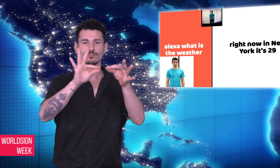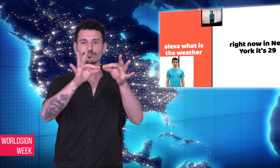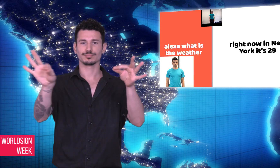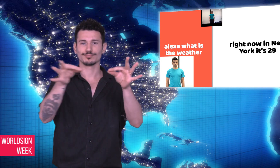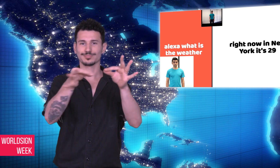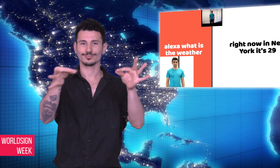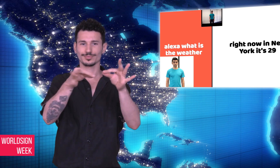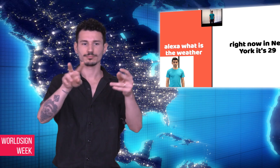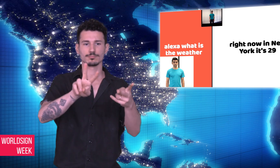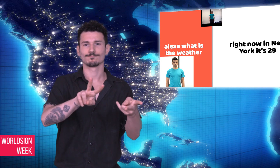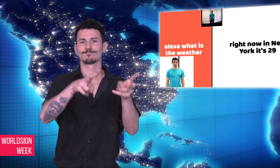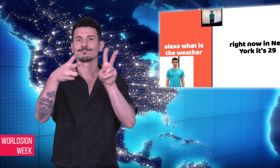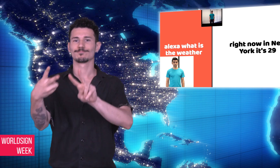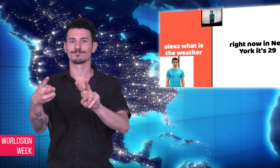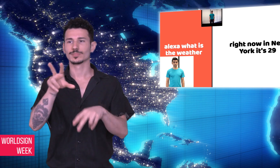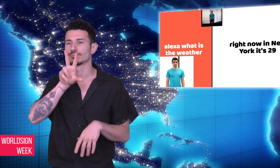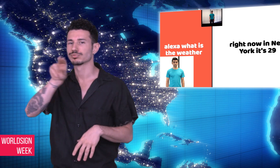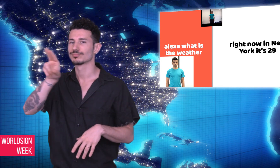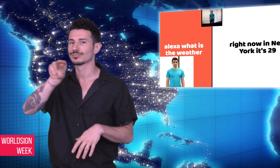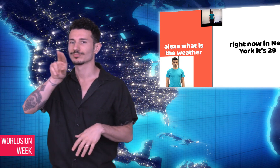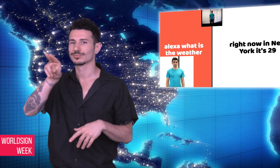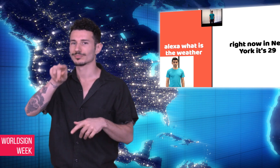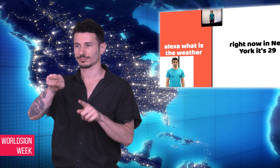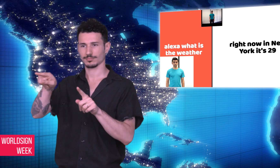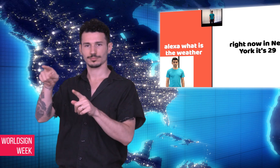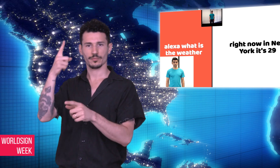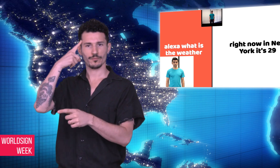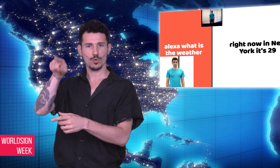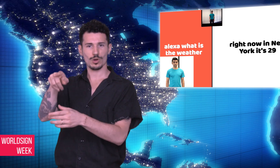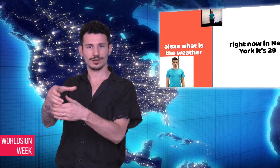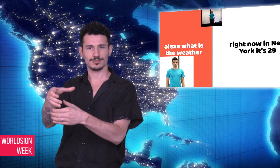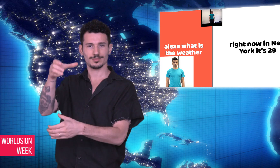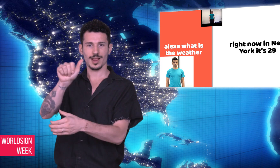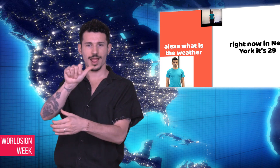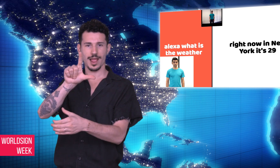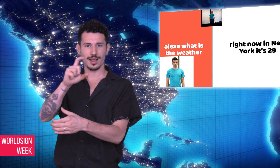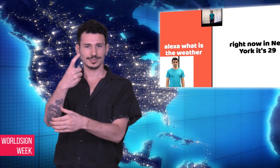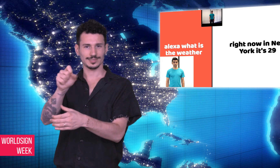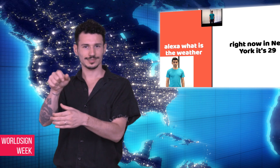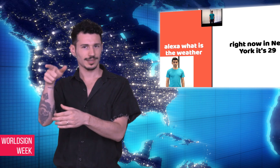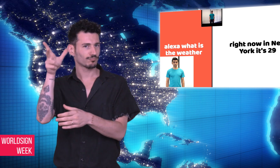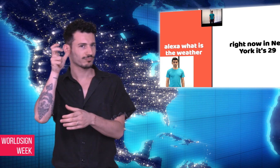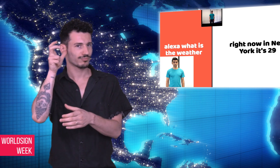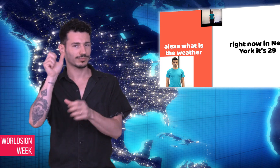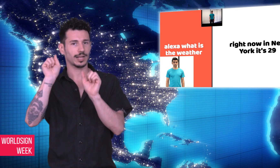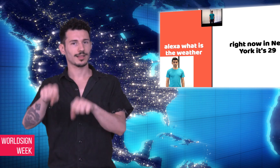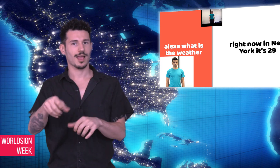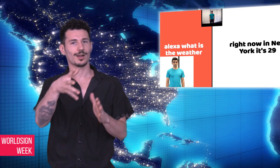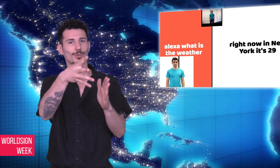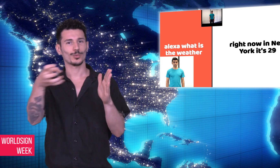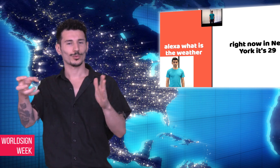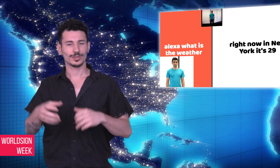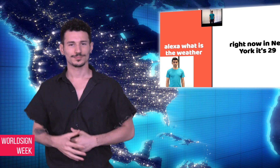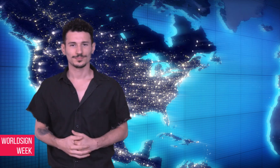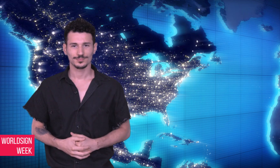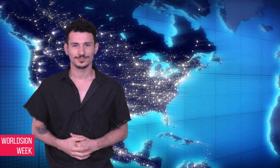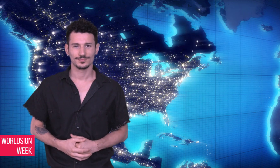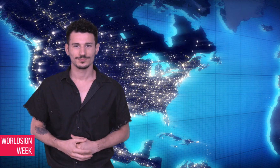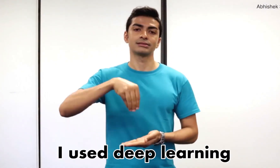signs into text which is then spoken for Alexa to hear.